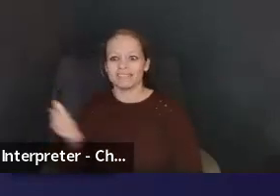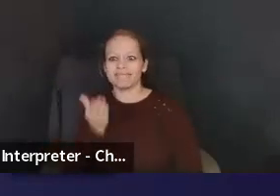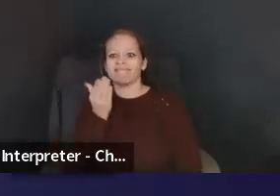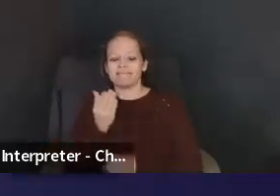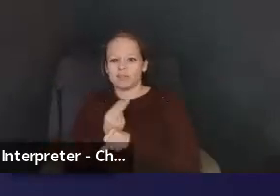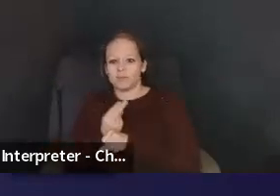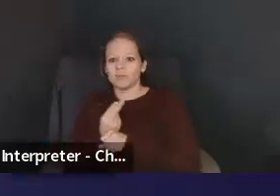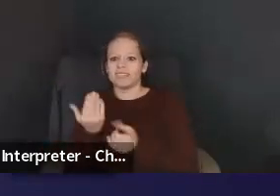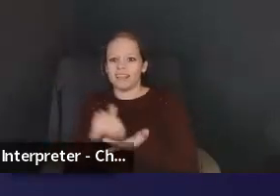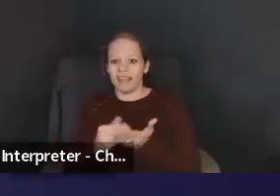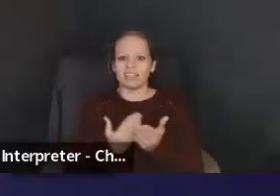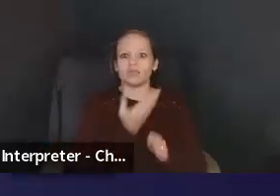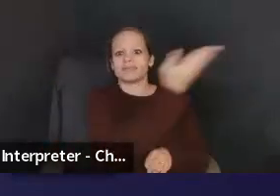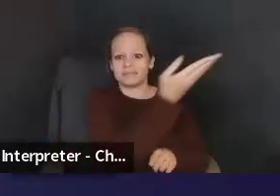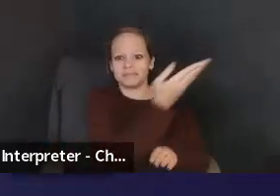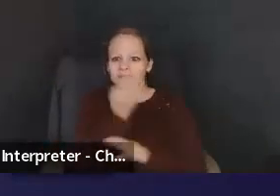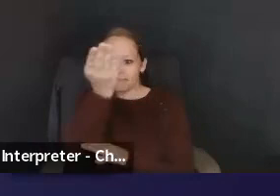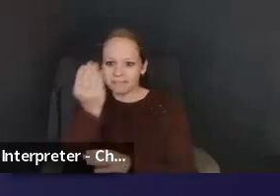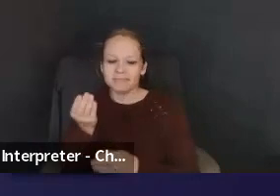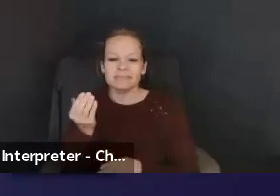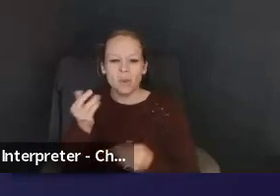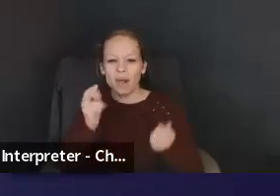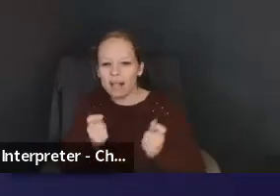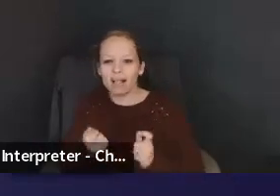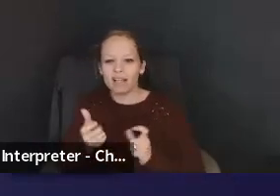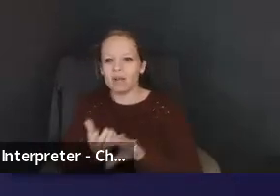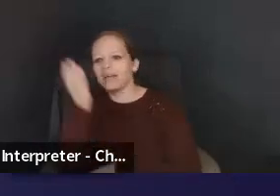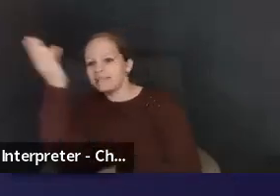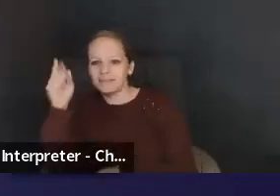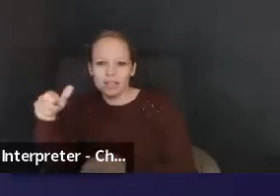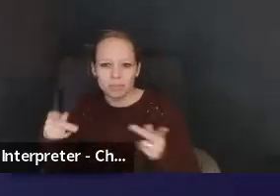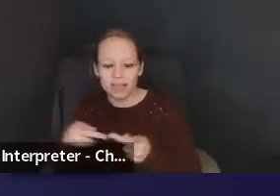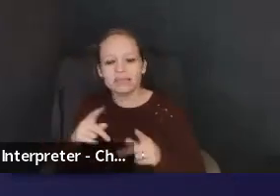We'll find another spot for it. But, persistence is definitely the key there. Dr. Gooden,